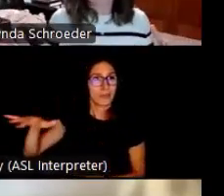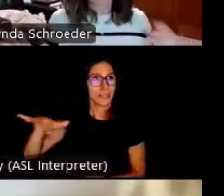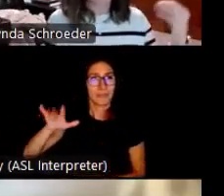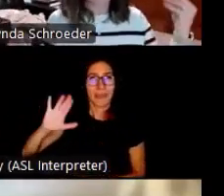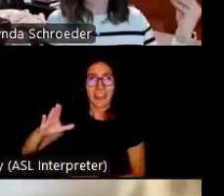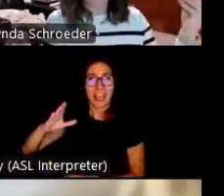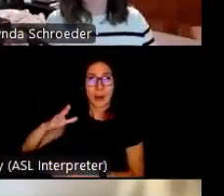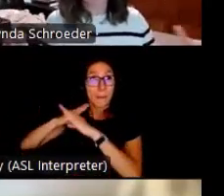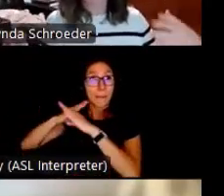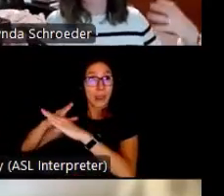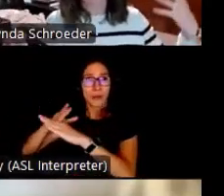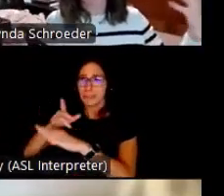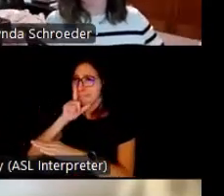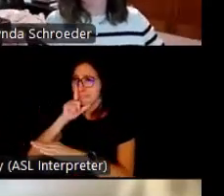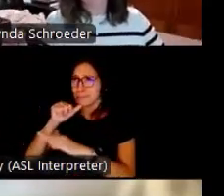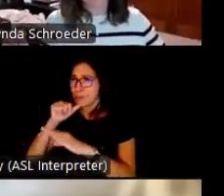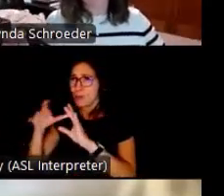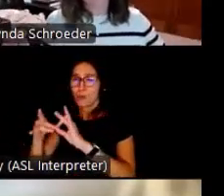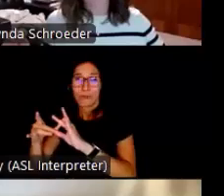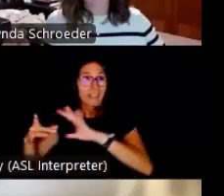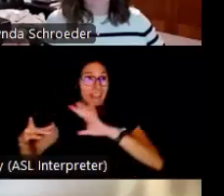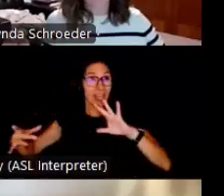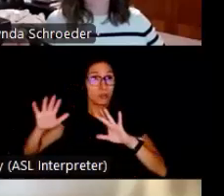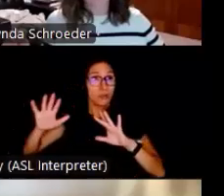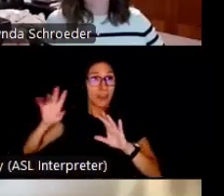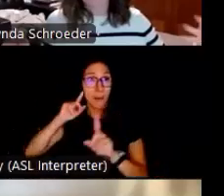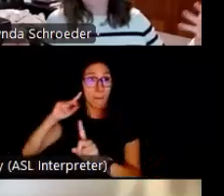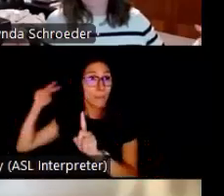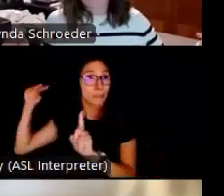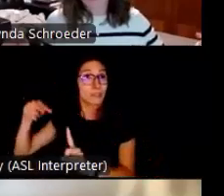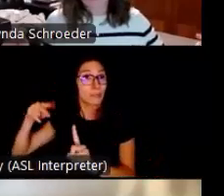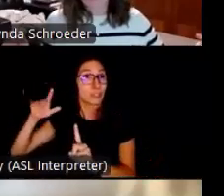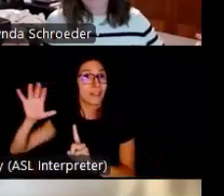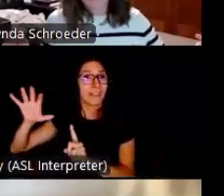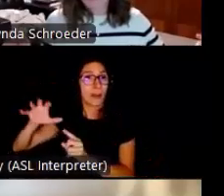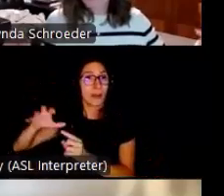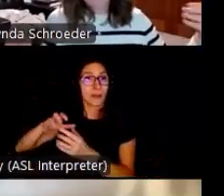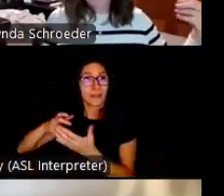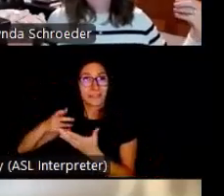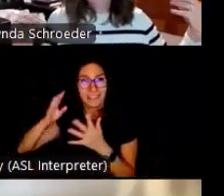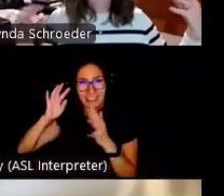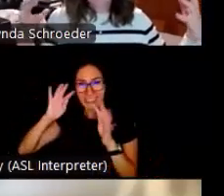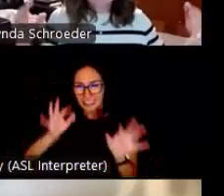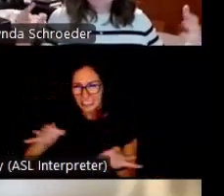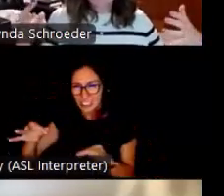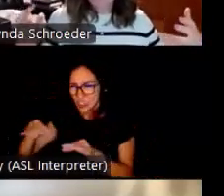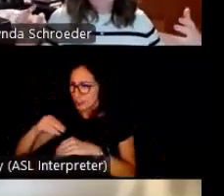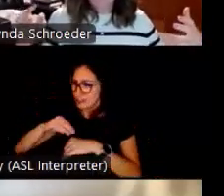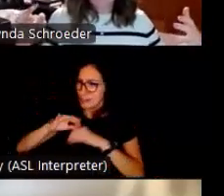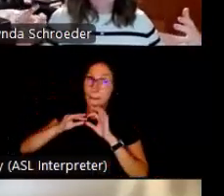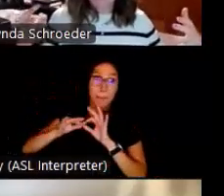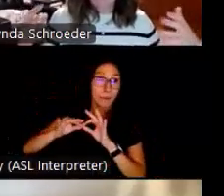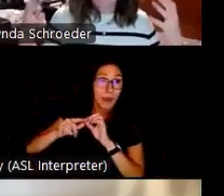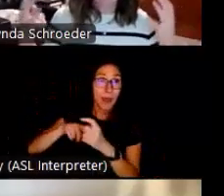to their perceptions and their decision-making around cancer screening. And so just being open to knowing that if you know